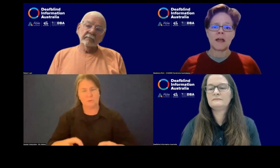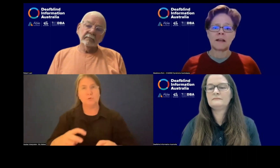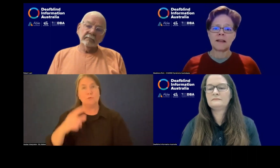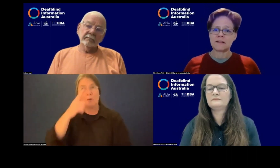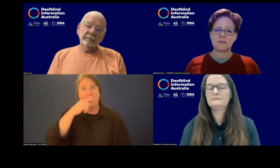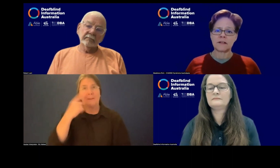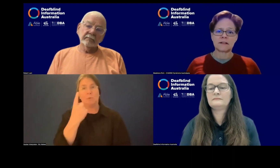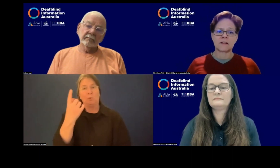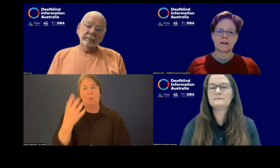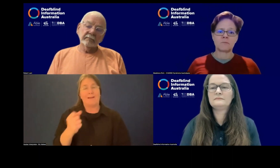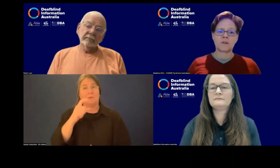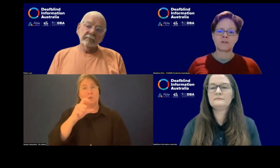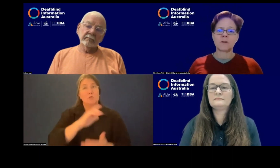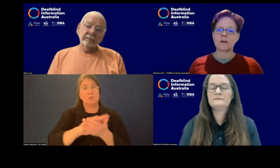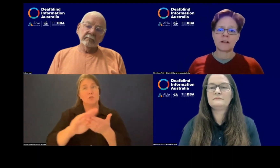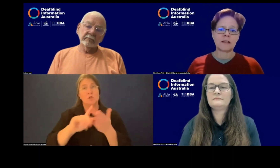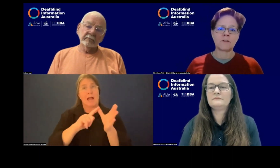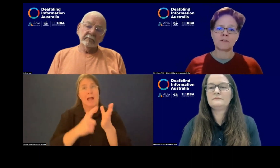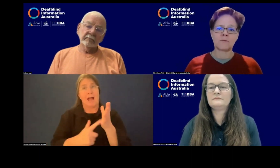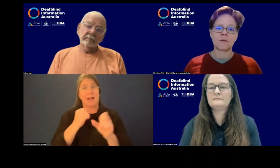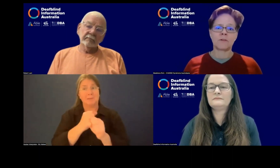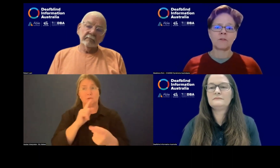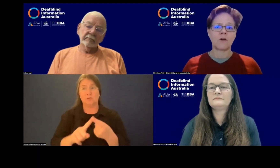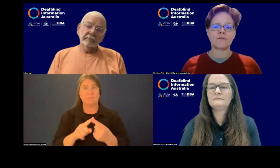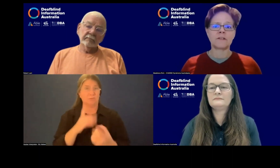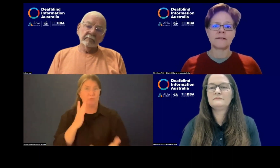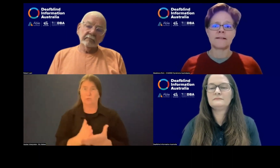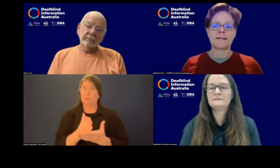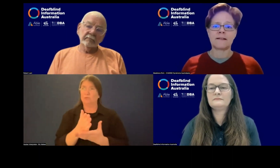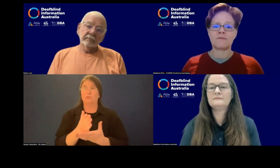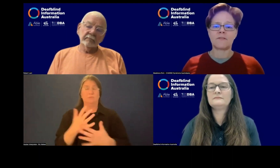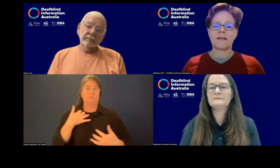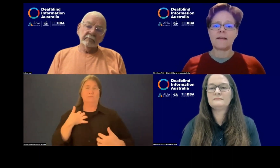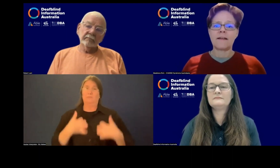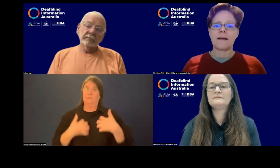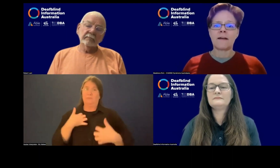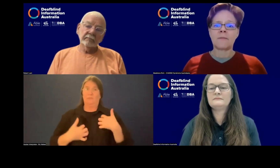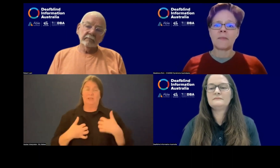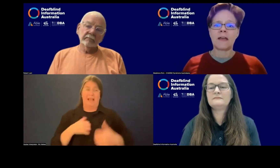and that's really exciting, because we don't hear those voices often enough.